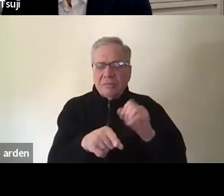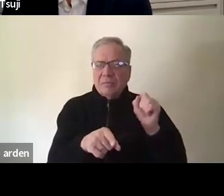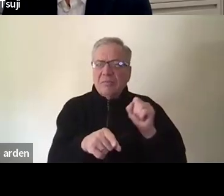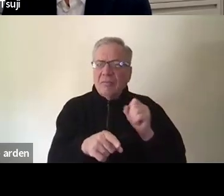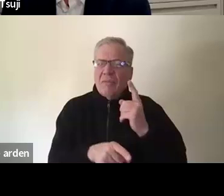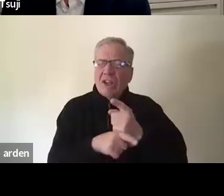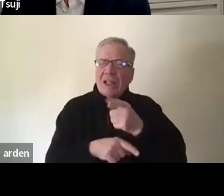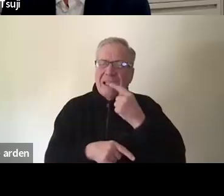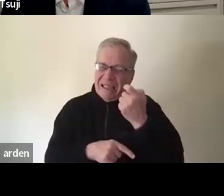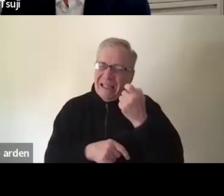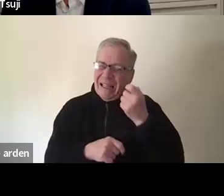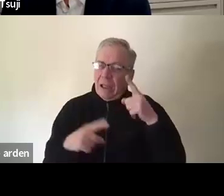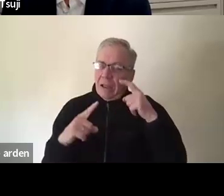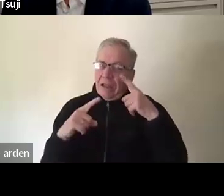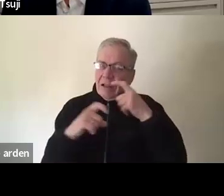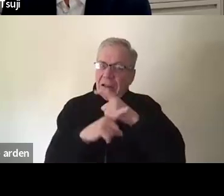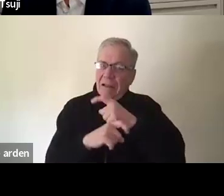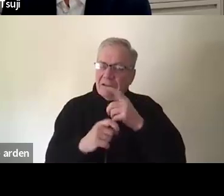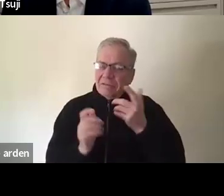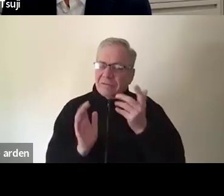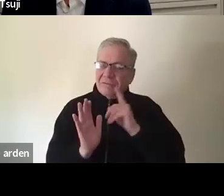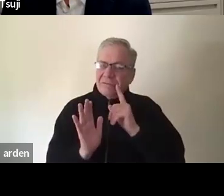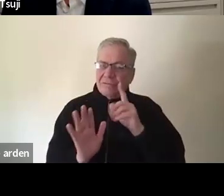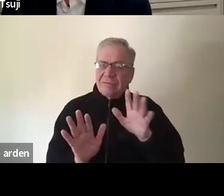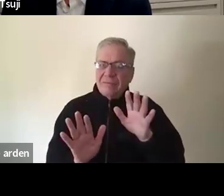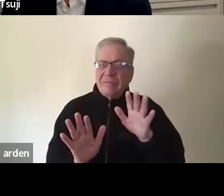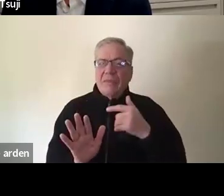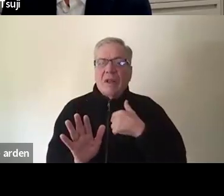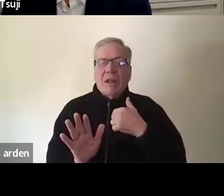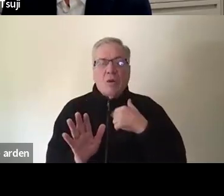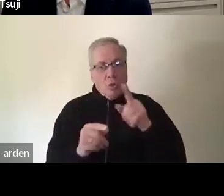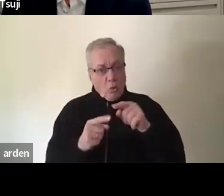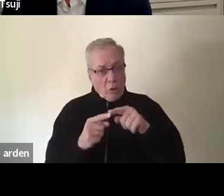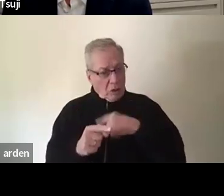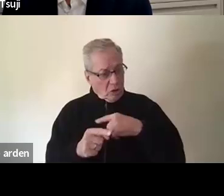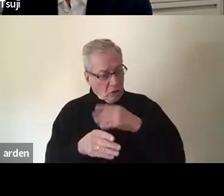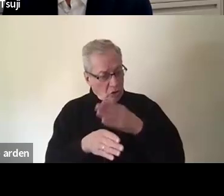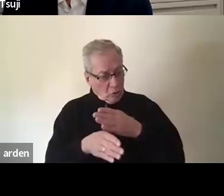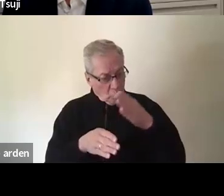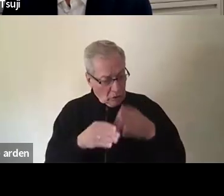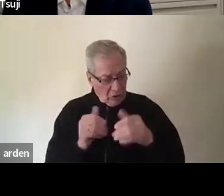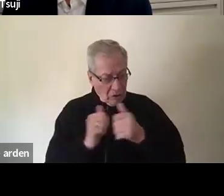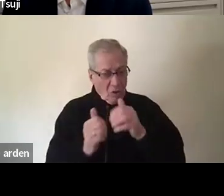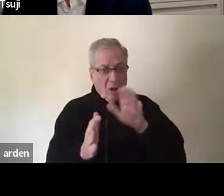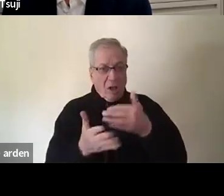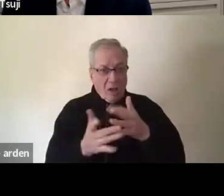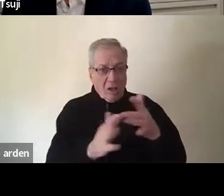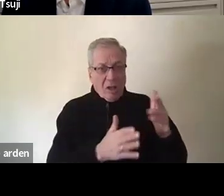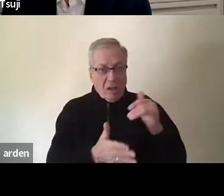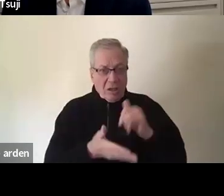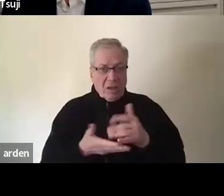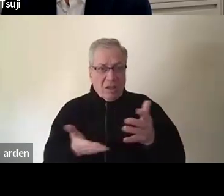little bit tricky. When you recruit them, the motivation is financial. Let's just be honest,